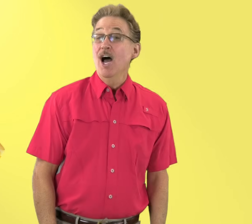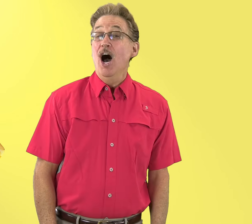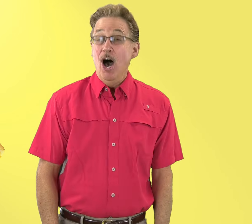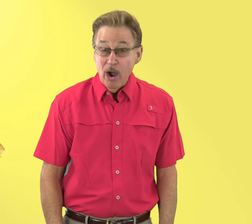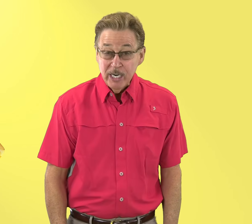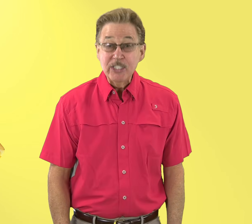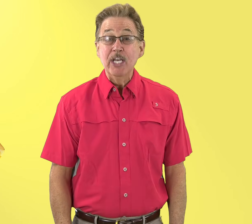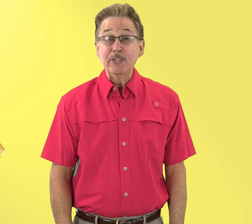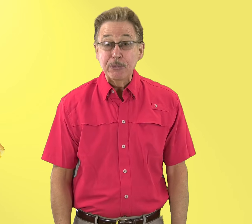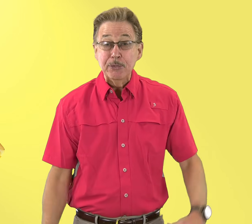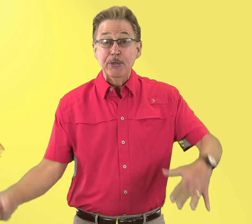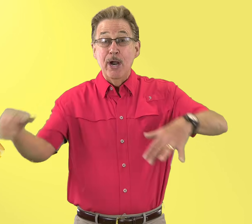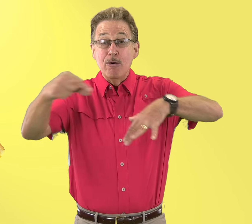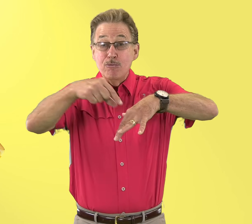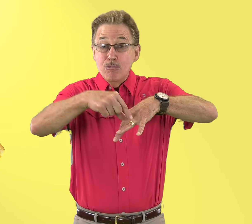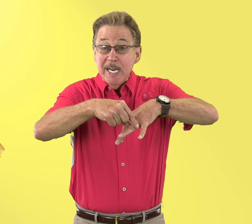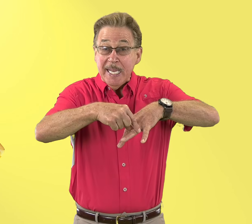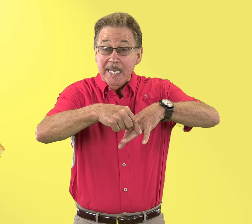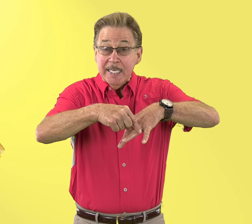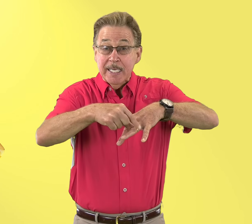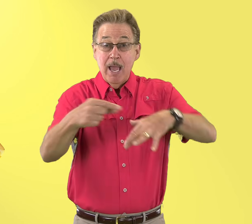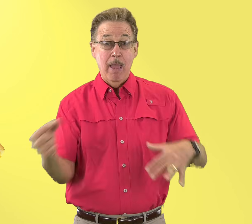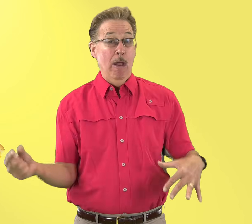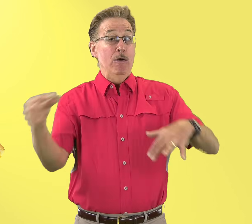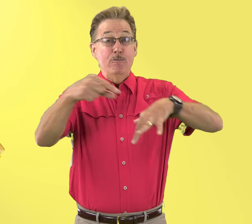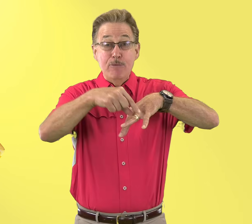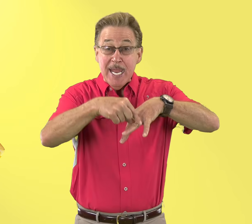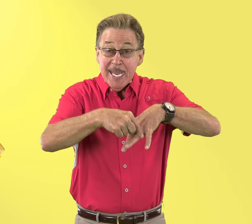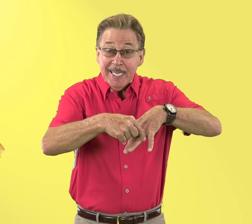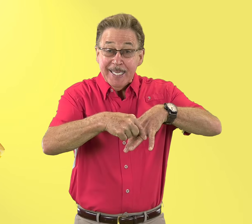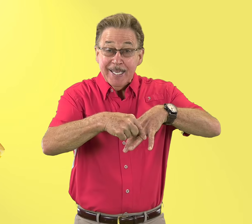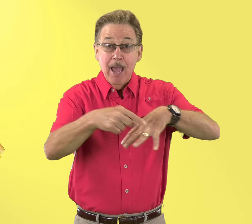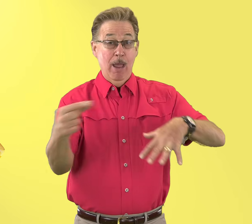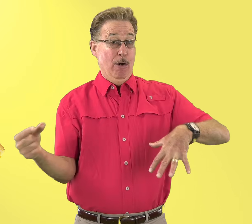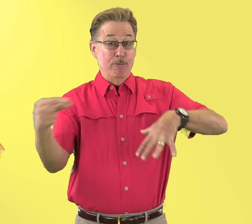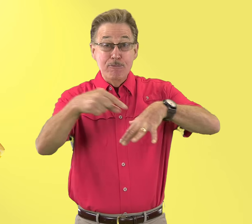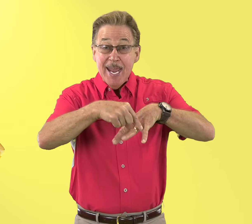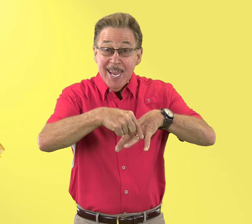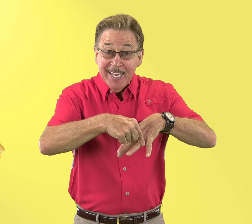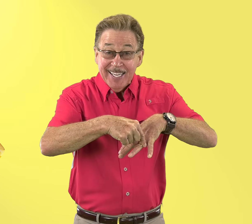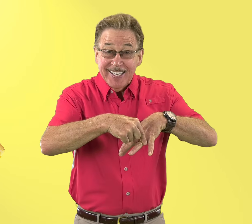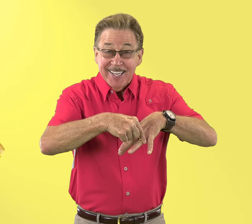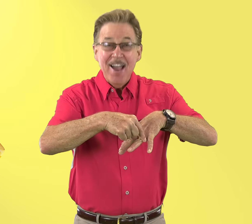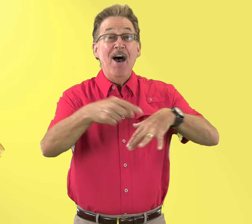R r says /r/ ring, ring, ring